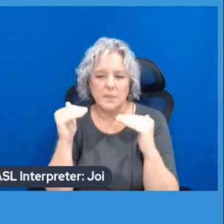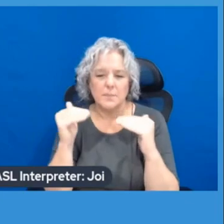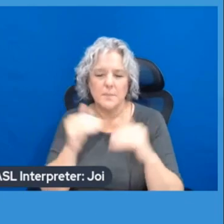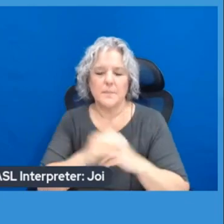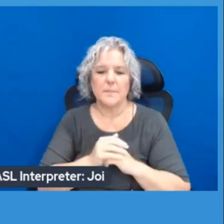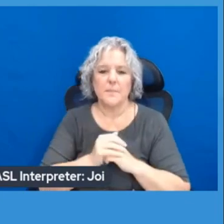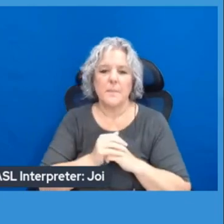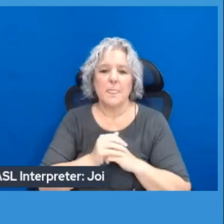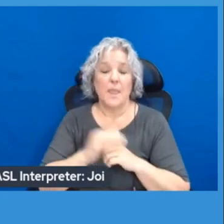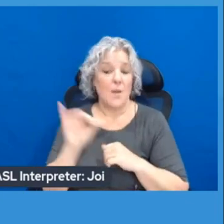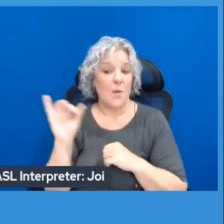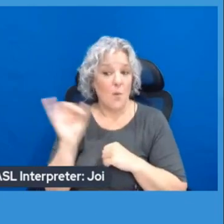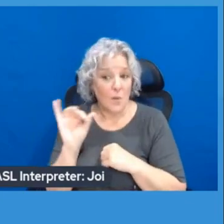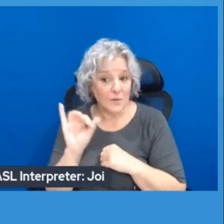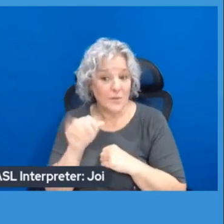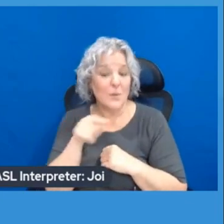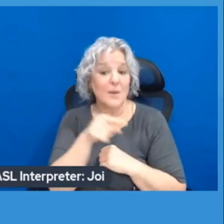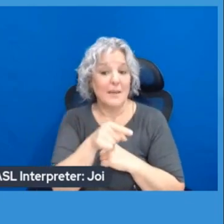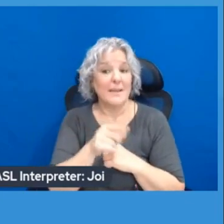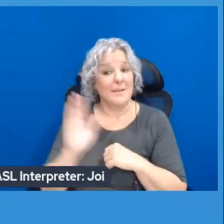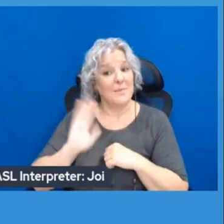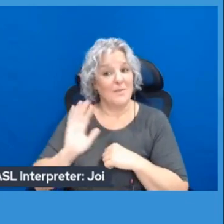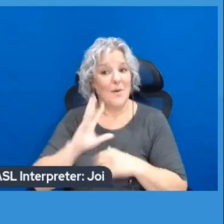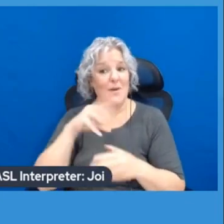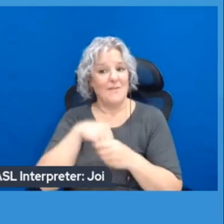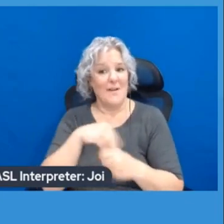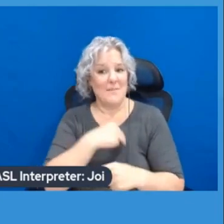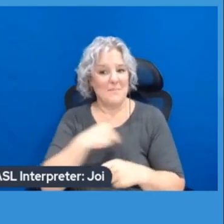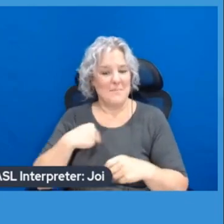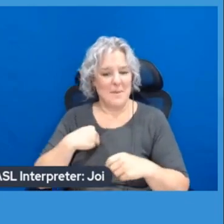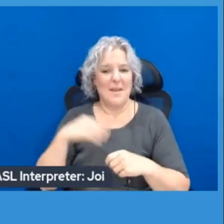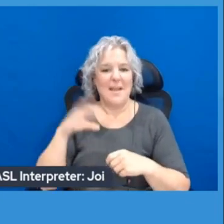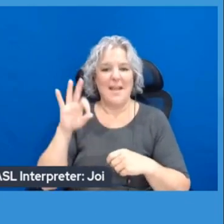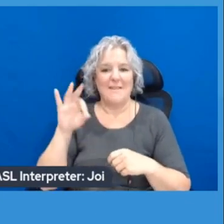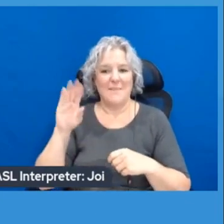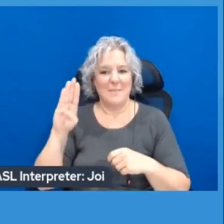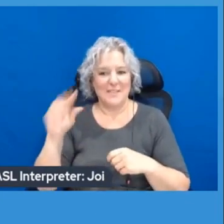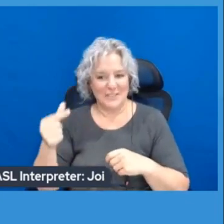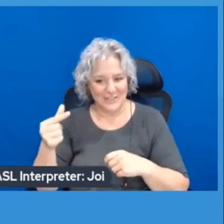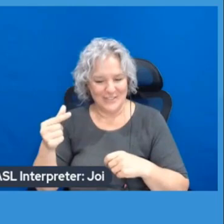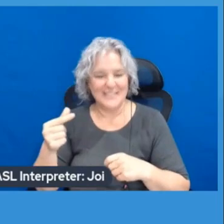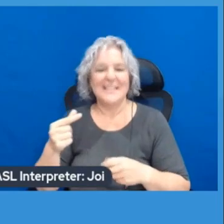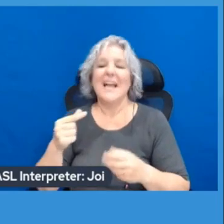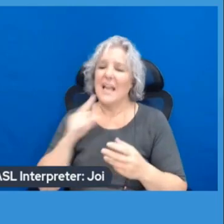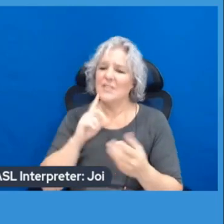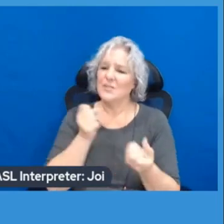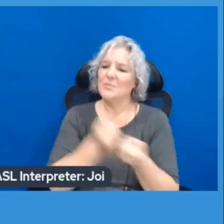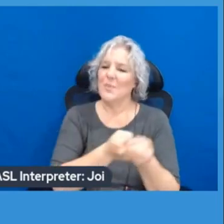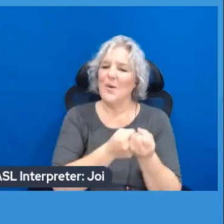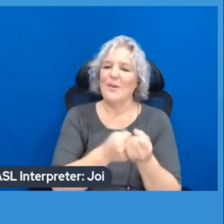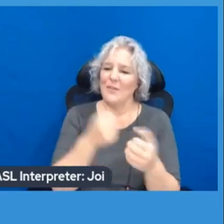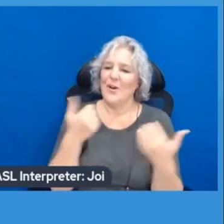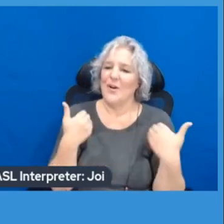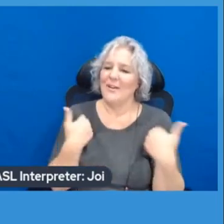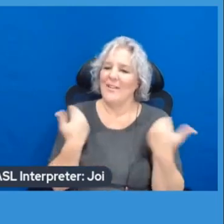He's also a former member of FPG and supported the implementation of early childhood inclusion throughout